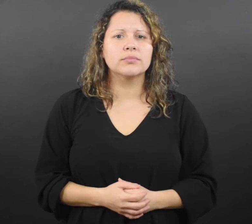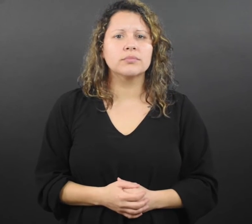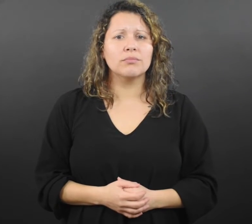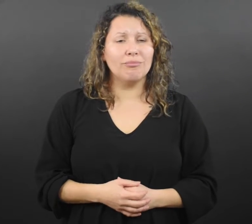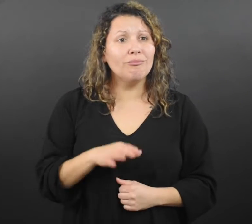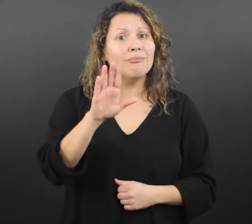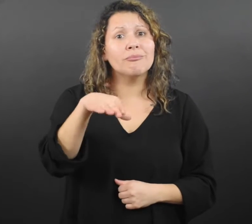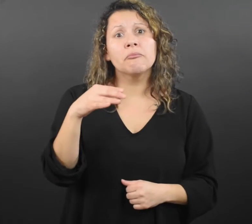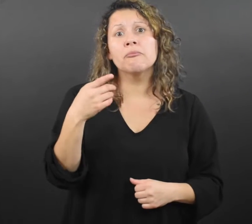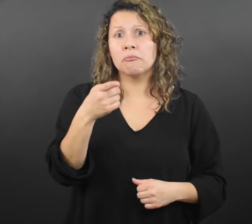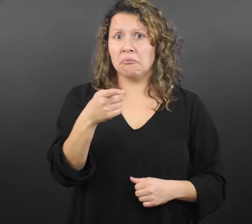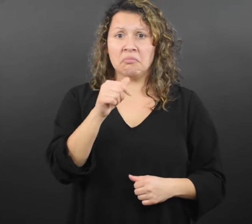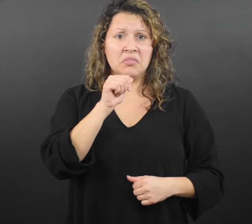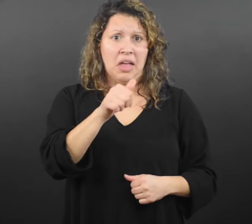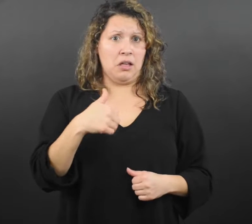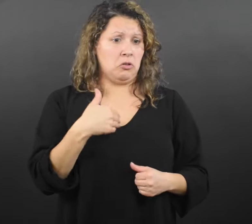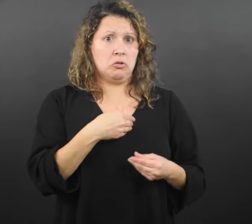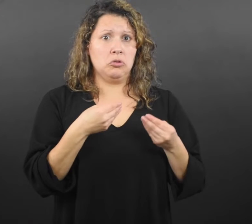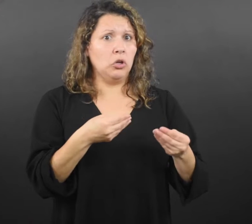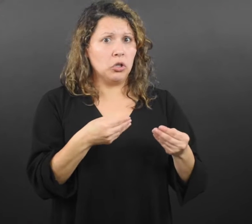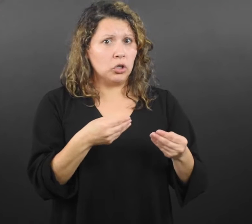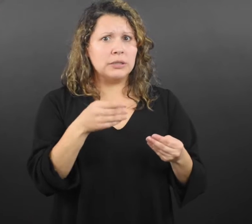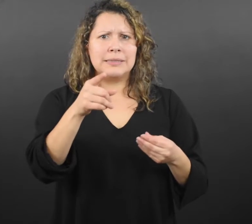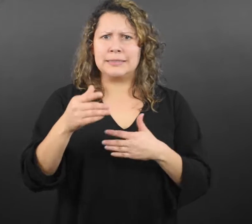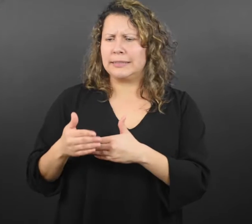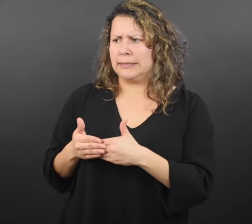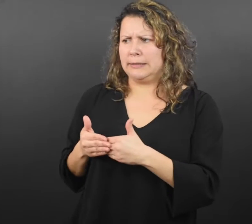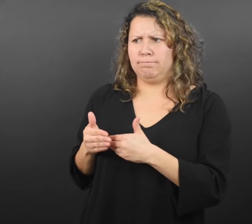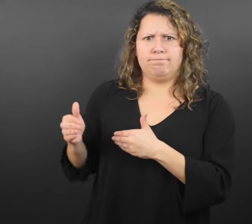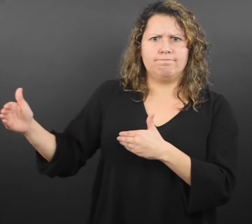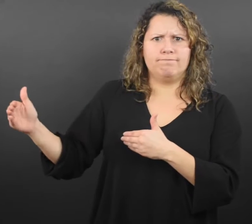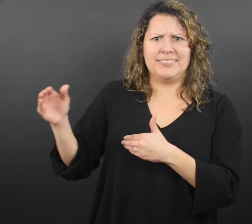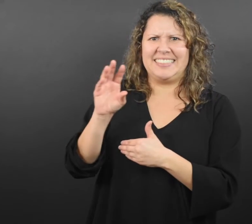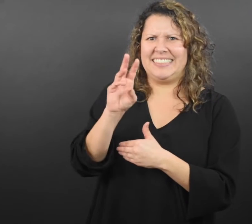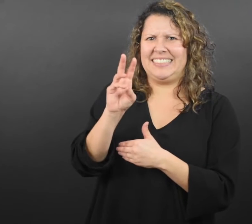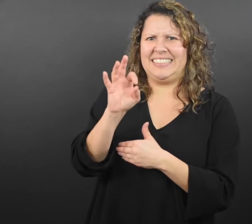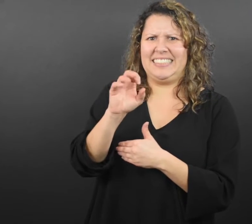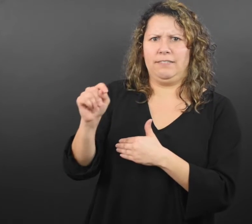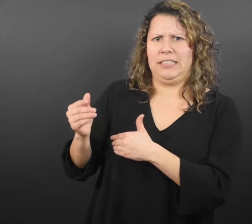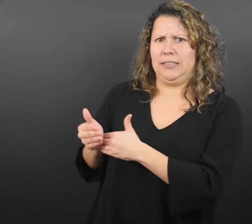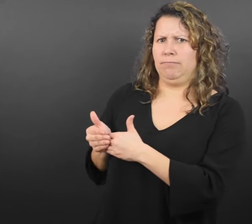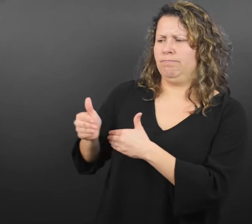healthy newborn after the birth, according to normal practice where you have your baby.